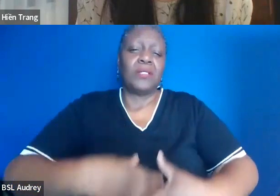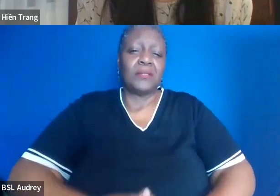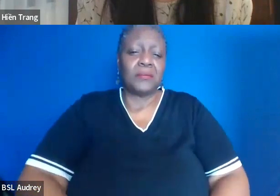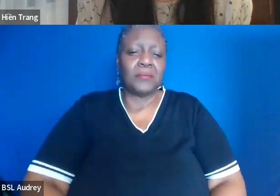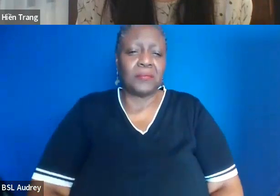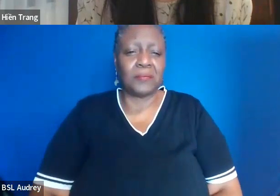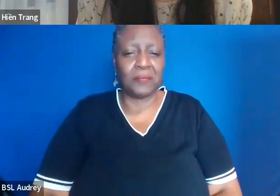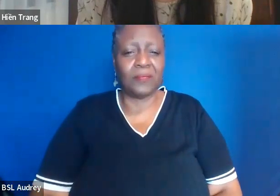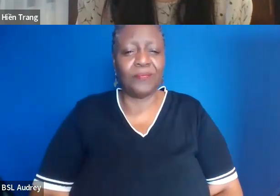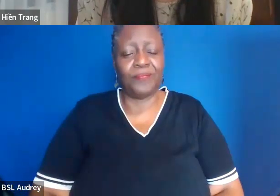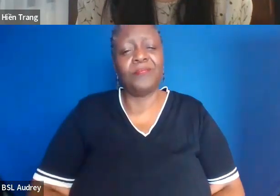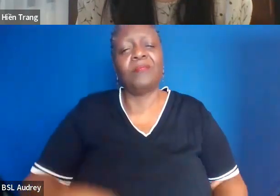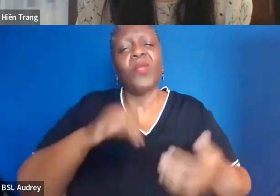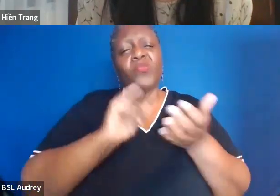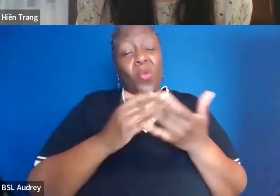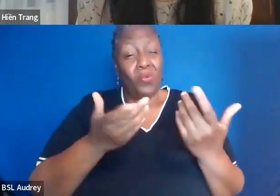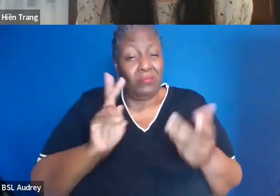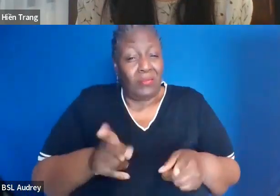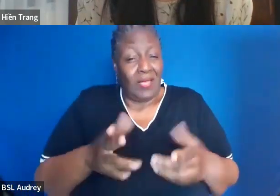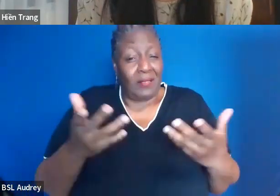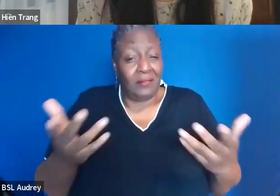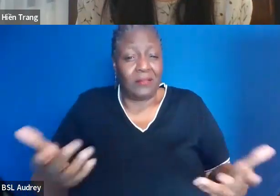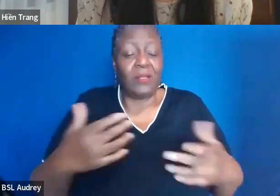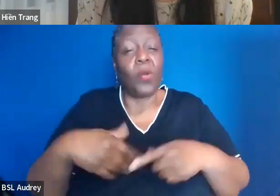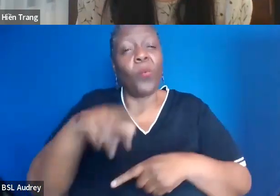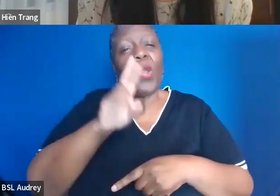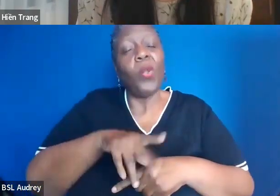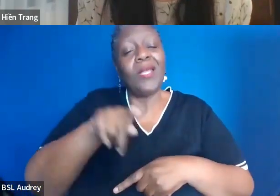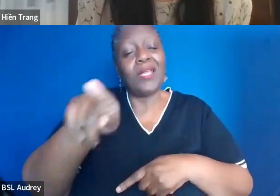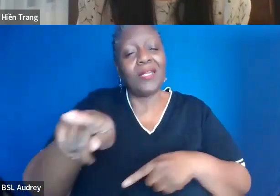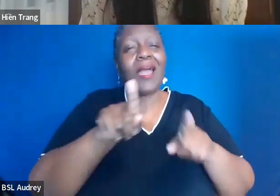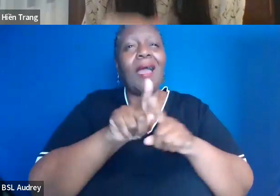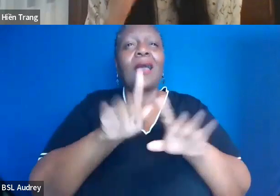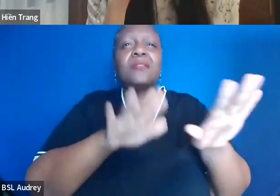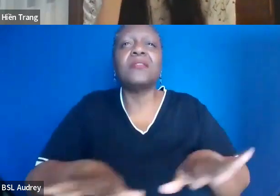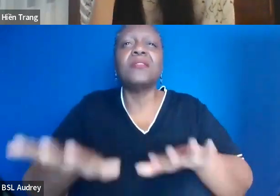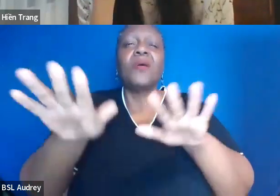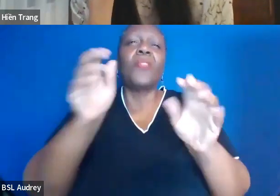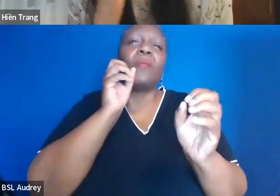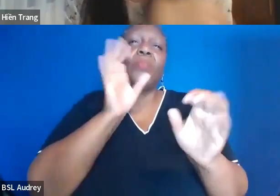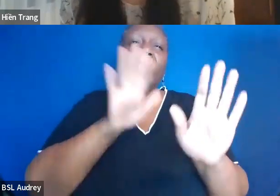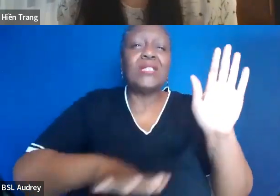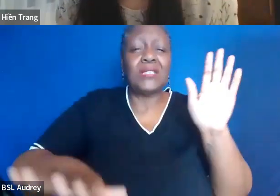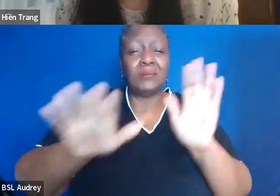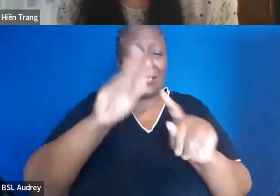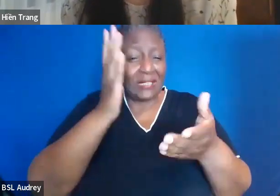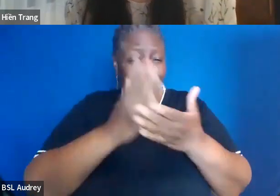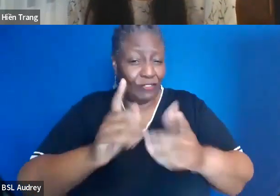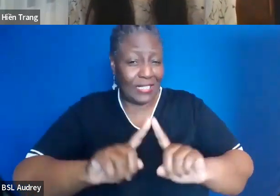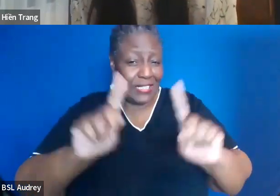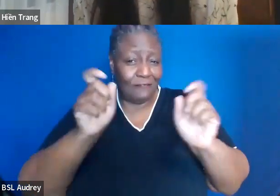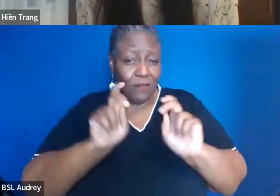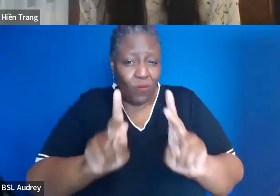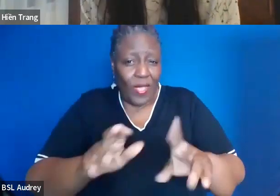so once again we're looking at nature's beauty and in a very different way I wanted to end